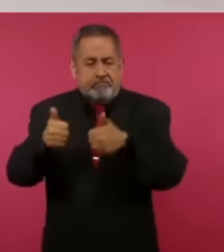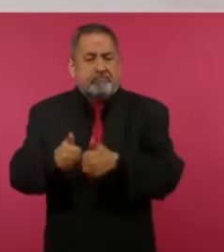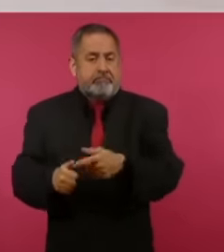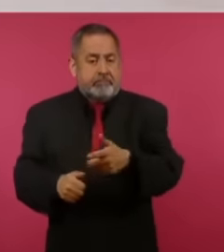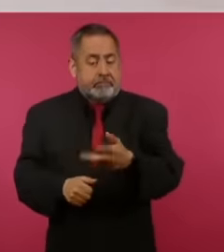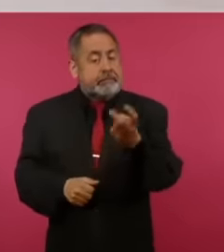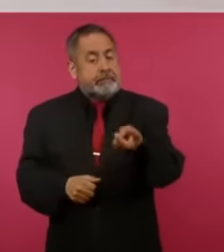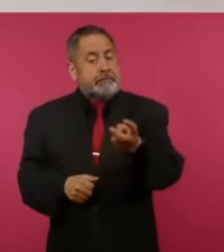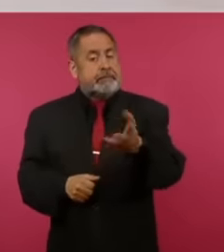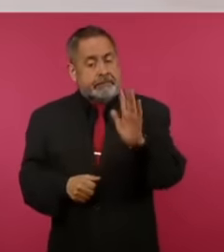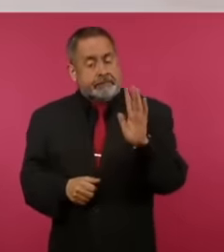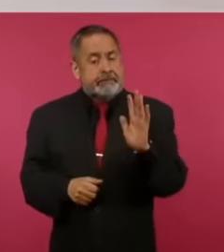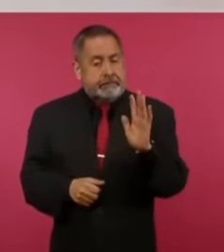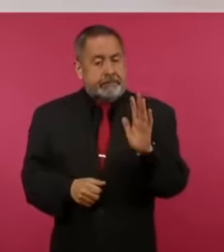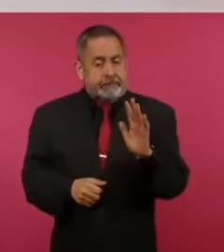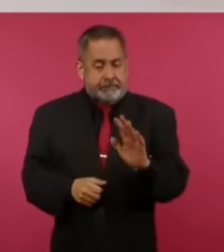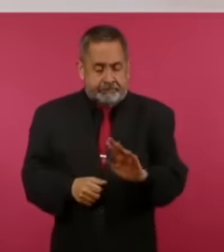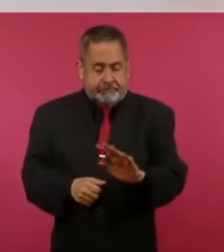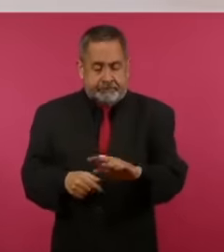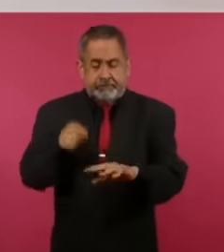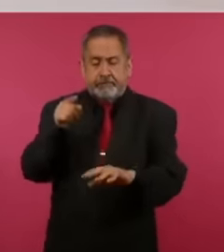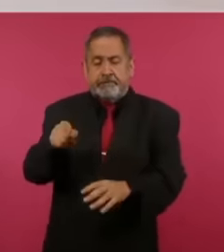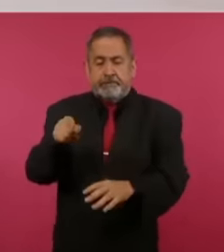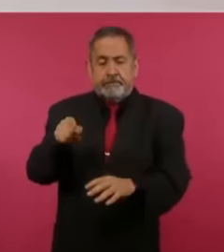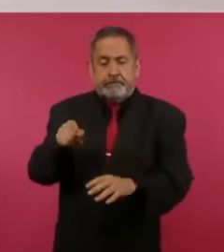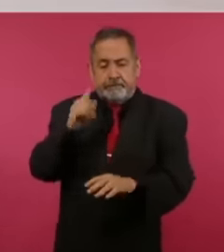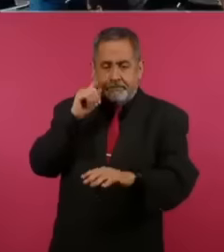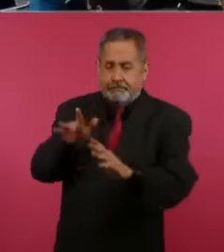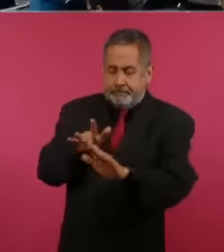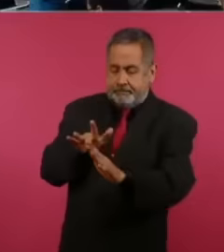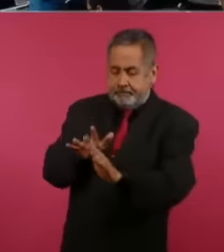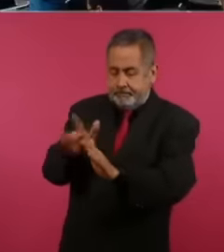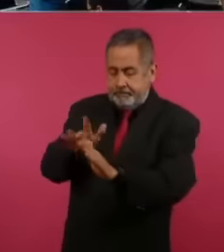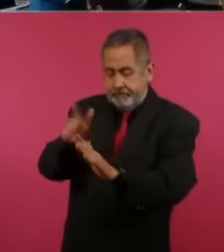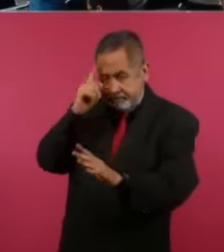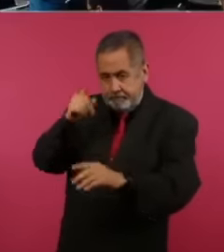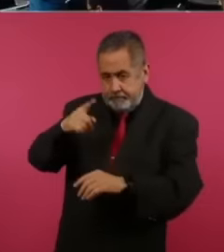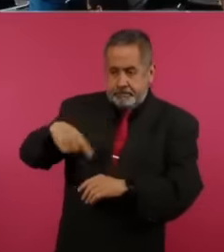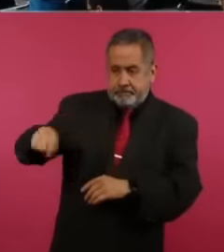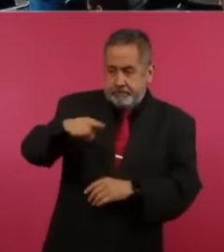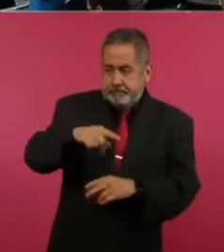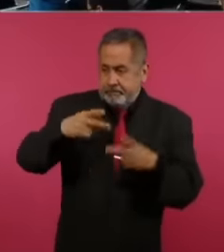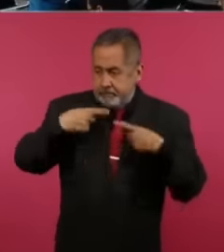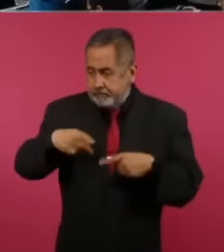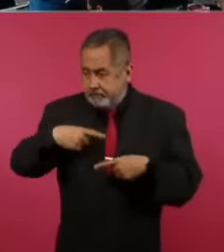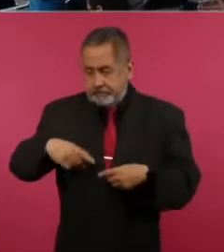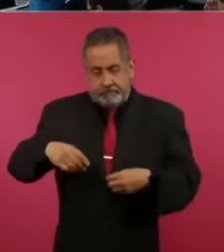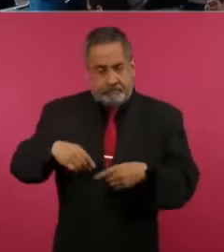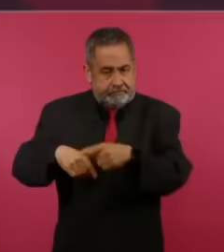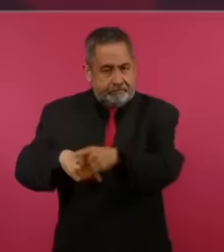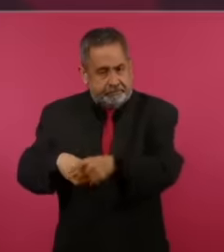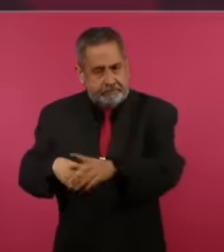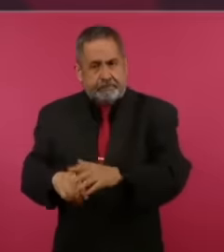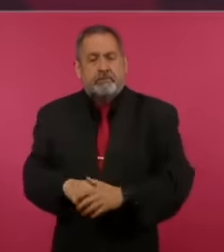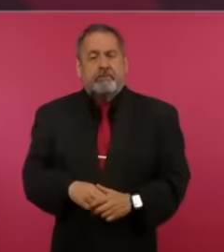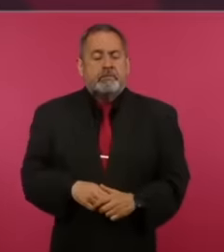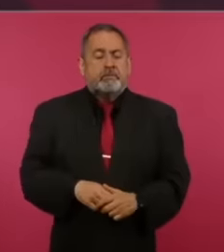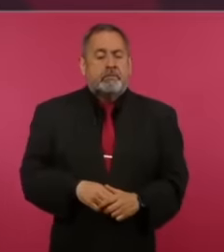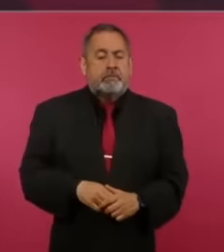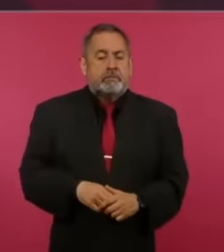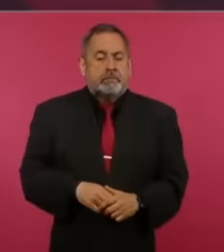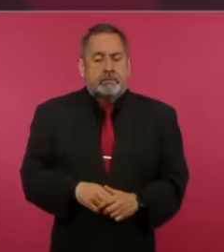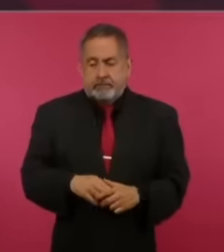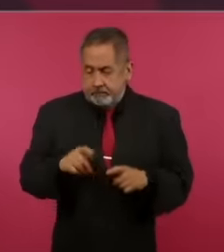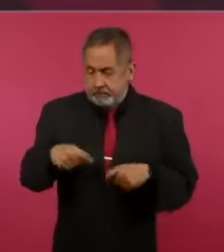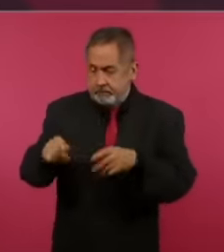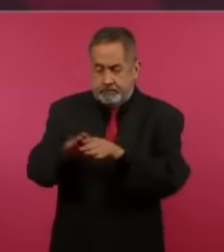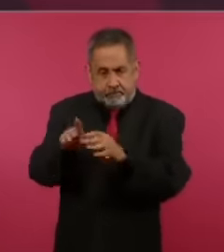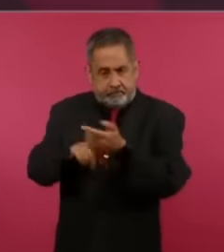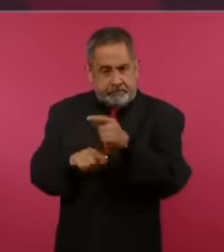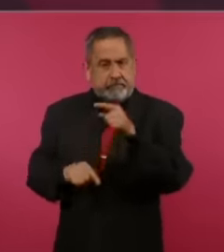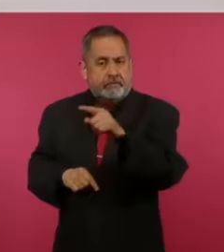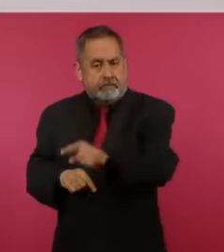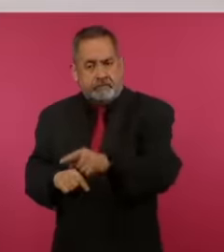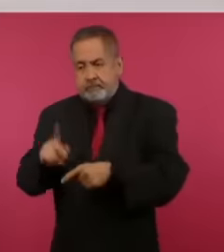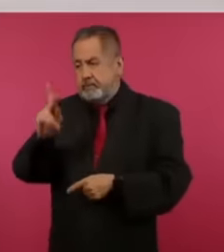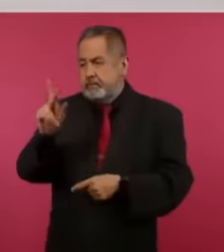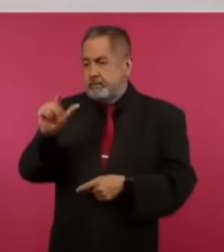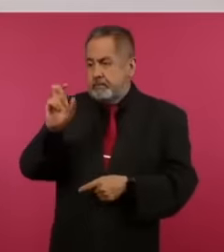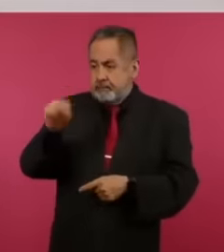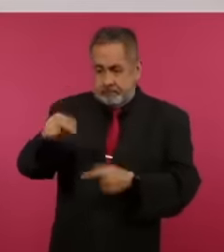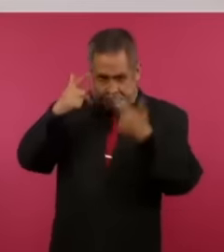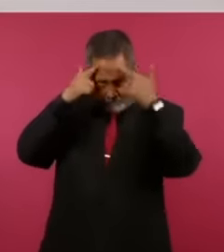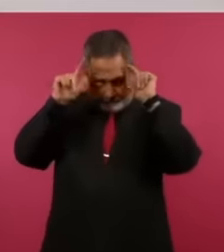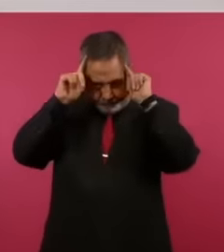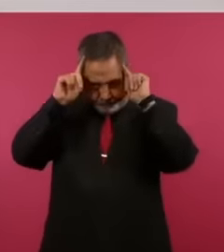It is in terms of support for victims, eh, the application of the Navy plan in the case of the